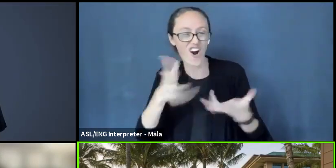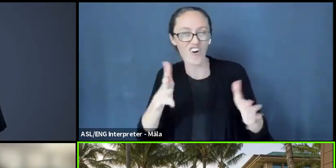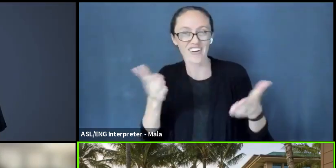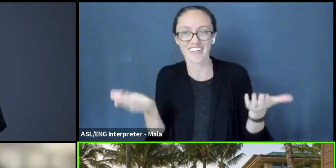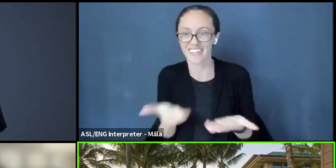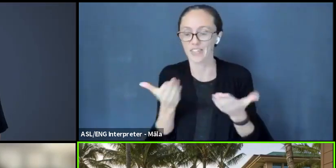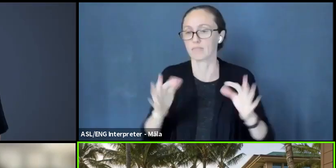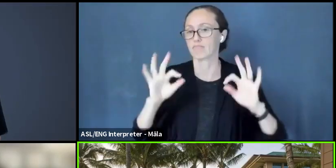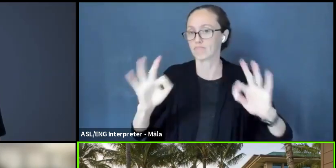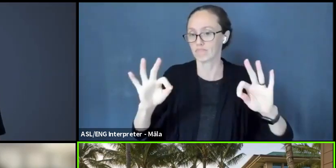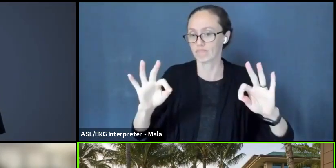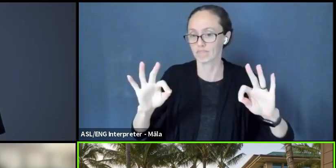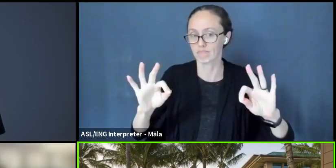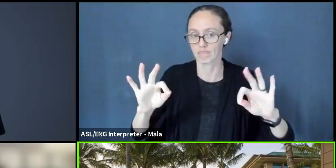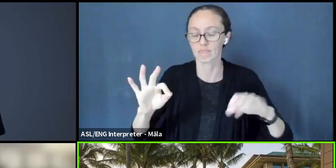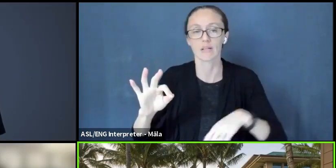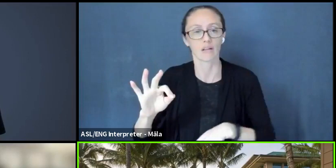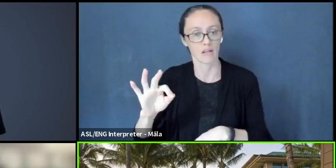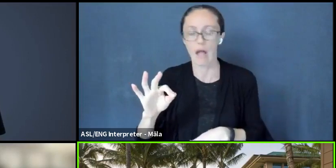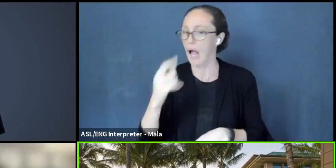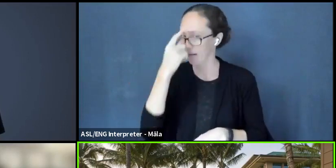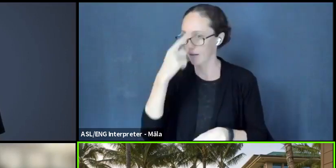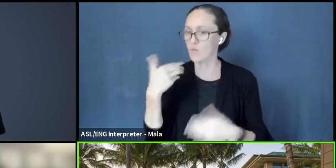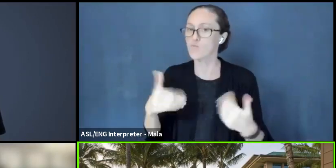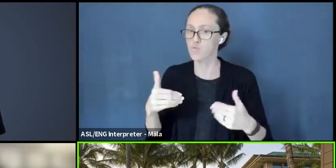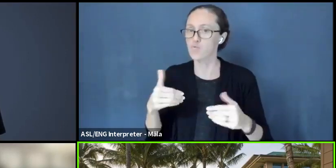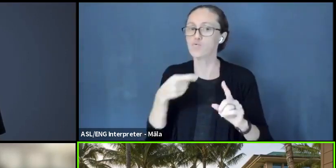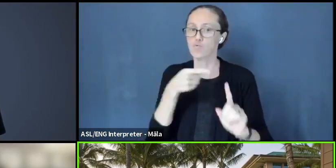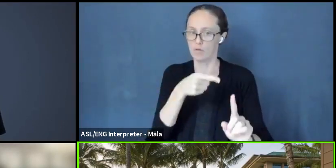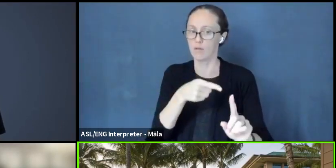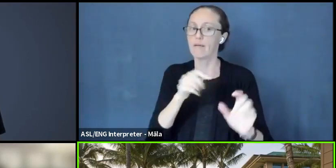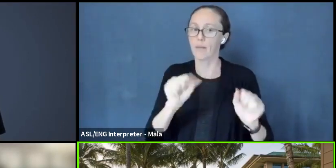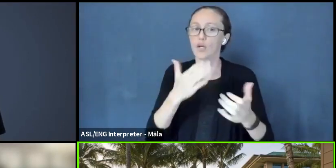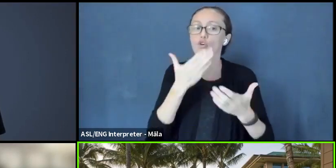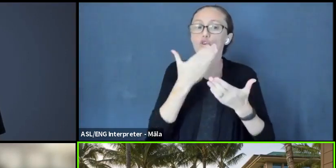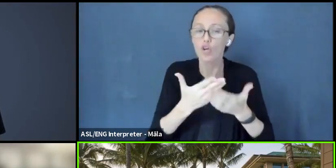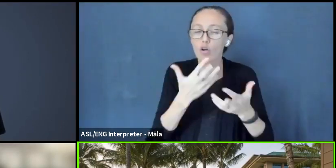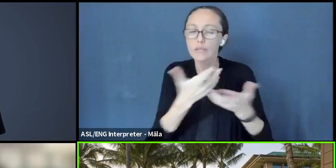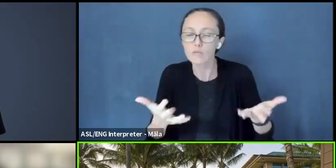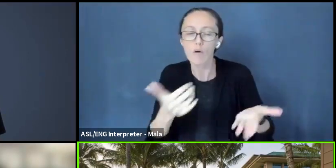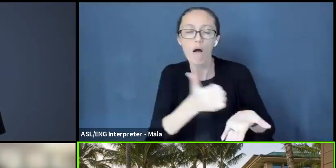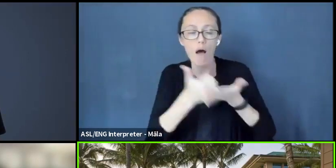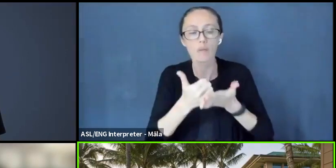I think she could be a good resource as well for some of the questions and answers.